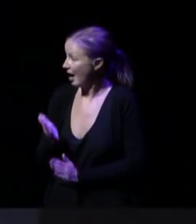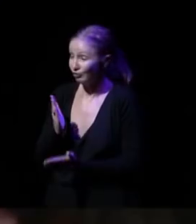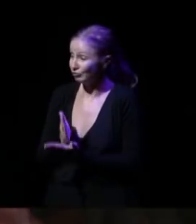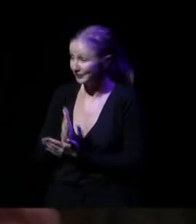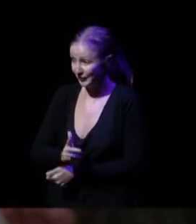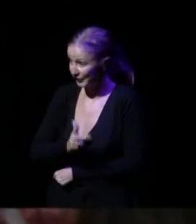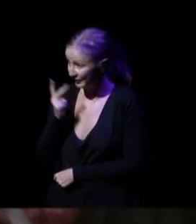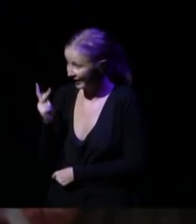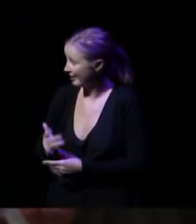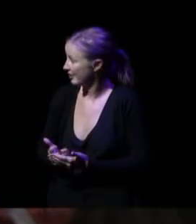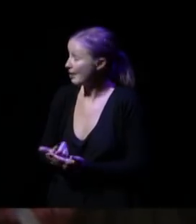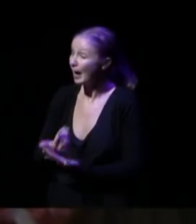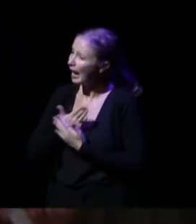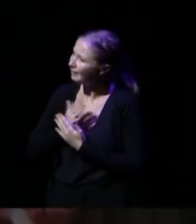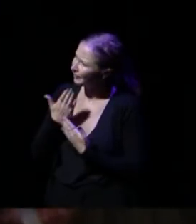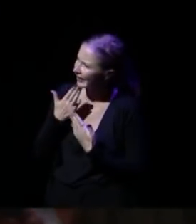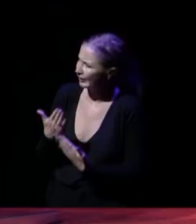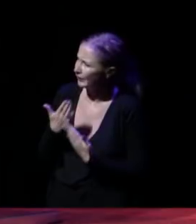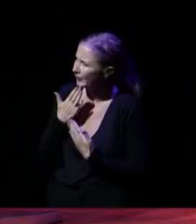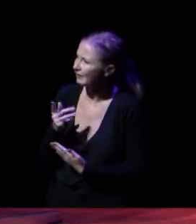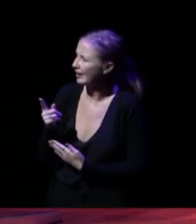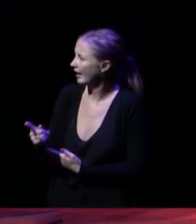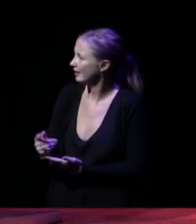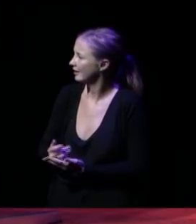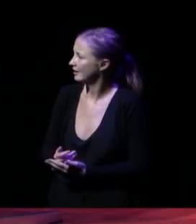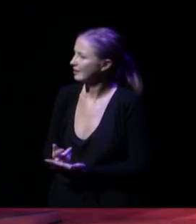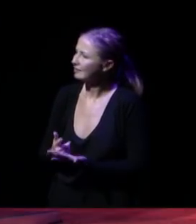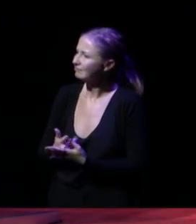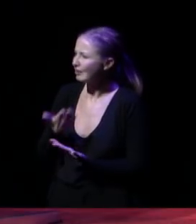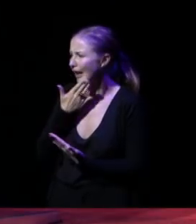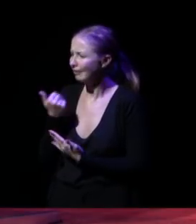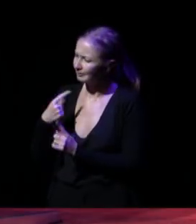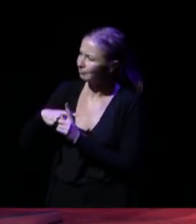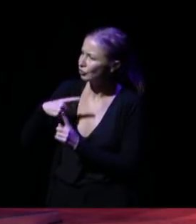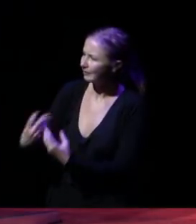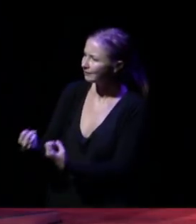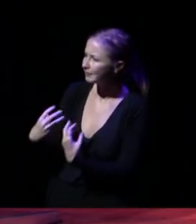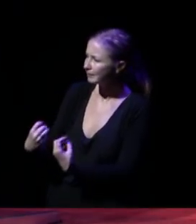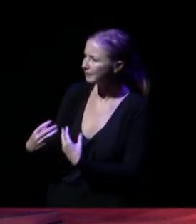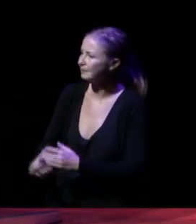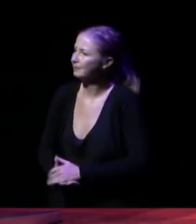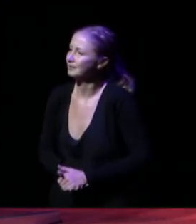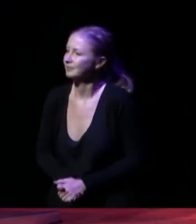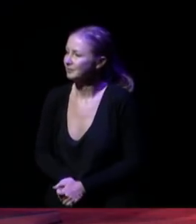But I love it, thank you so much for that, for that affirmation and that feedback, yeah. Thanks.